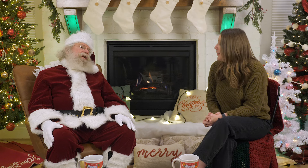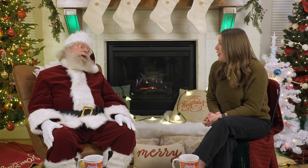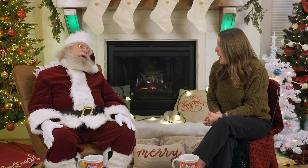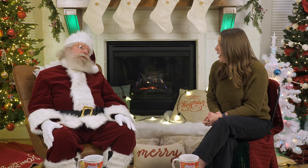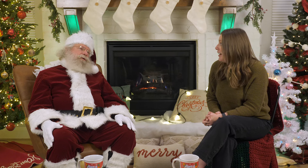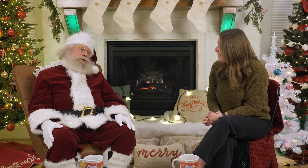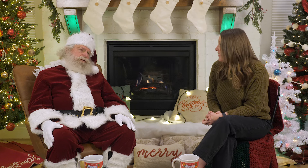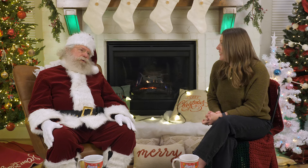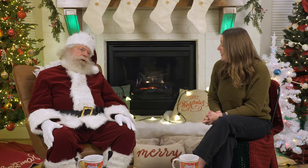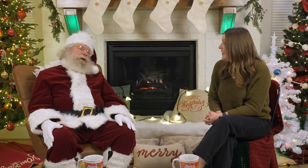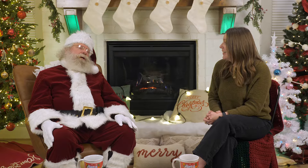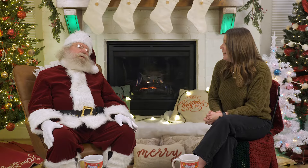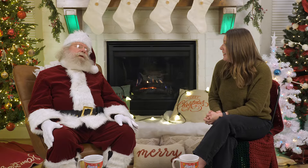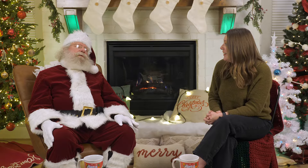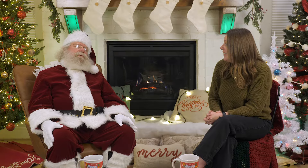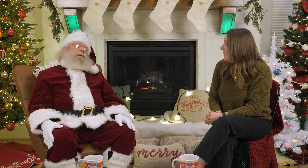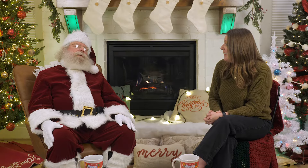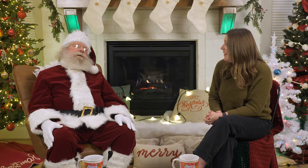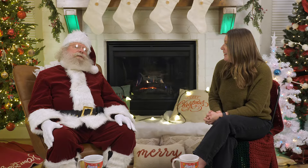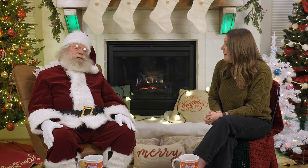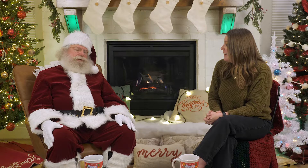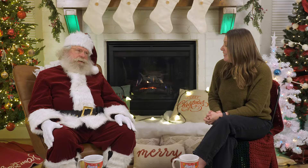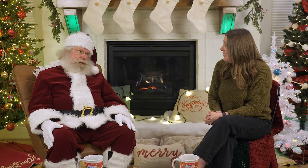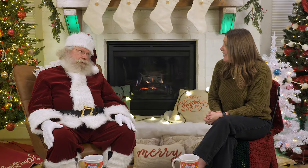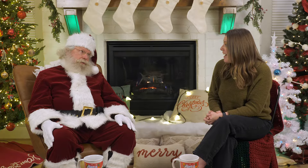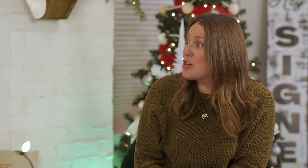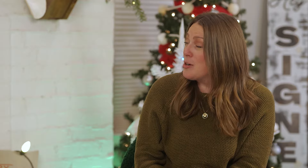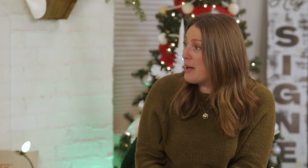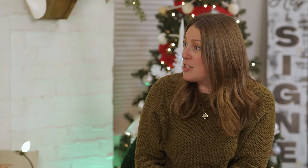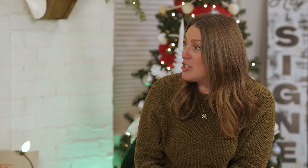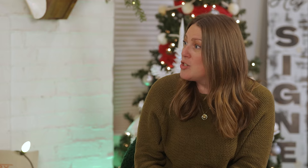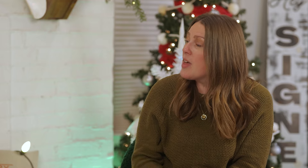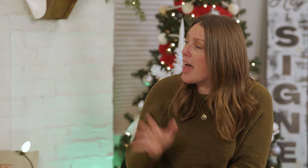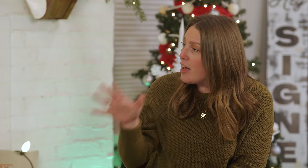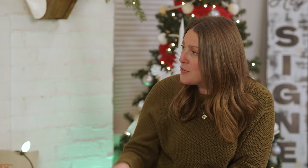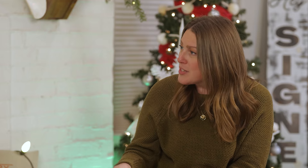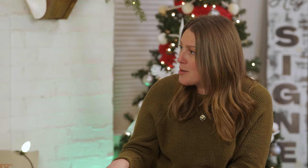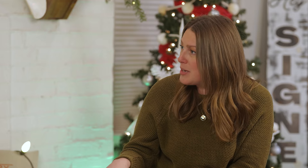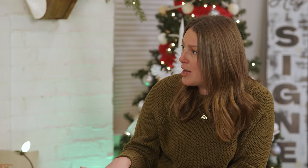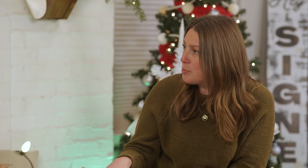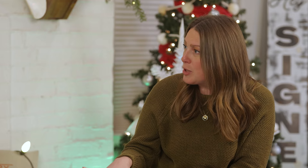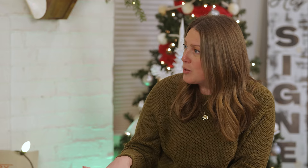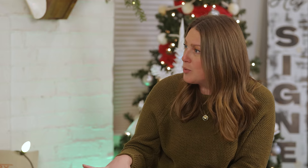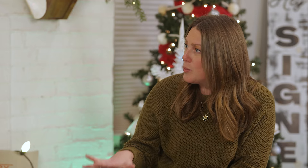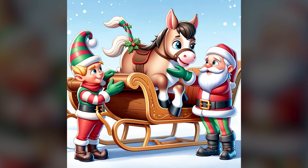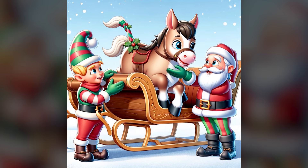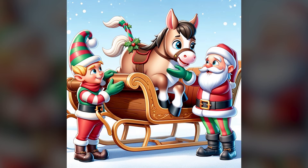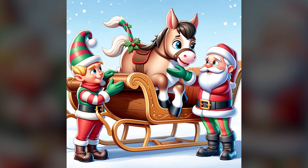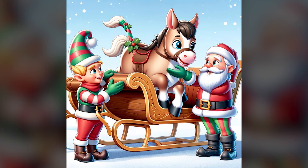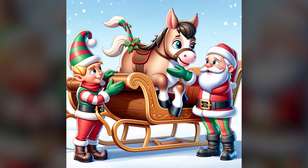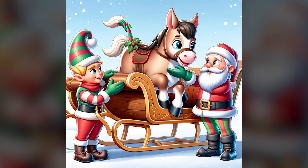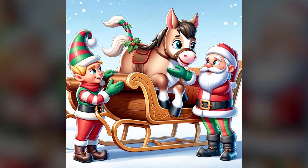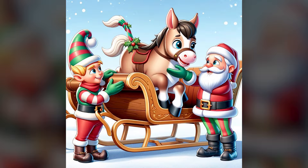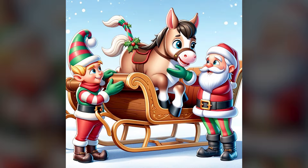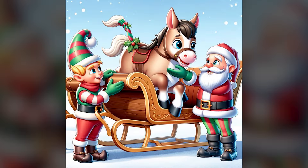It's a chore. It takes a little assistance. I could imagine. Do the elves come and help you? Yeah. That okay? Yes.